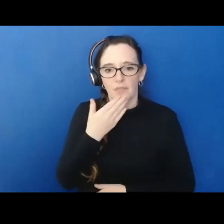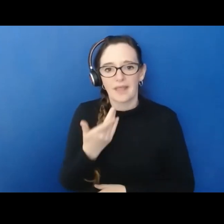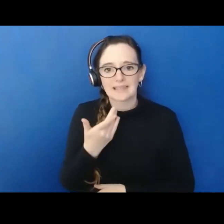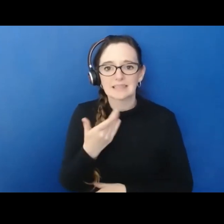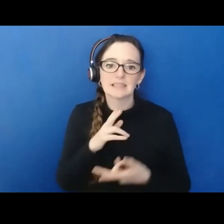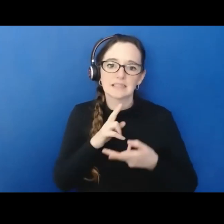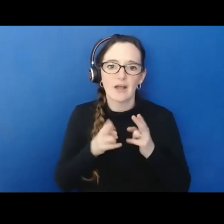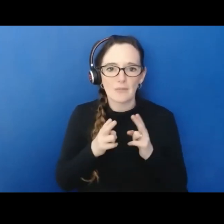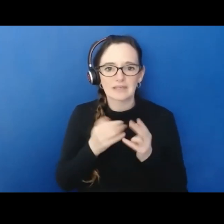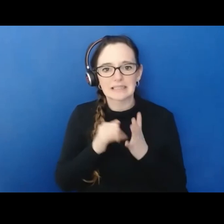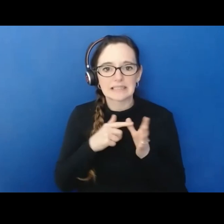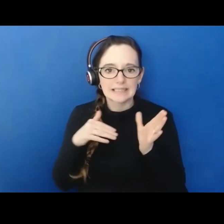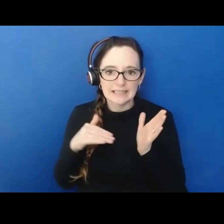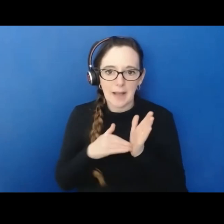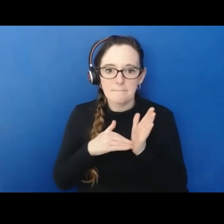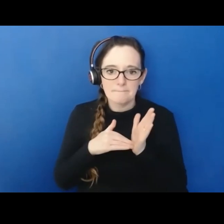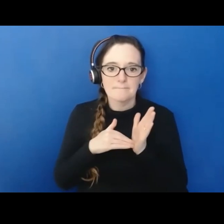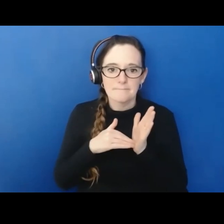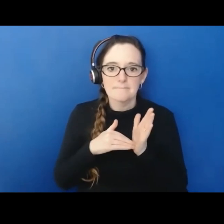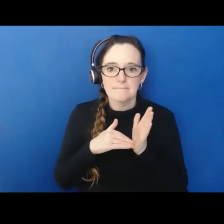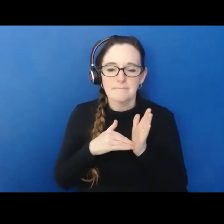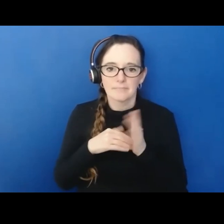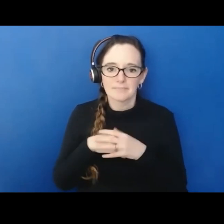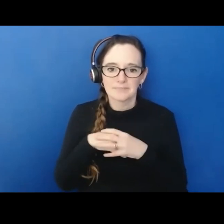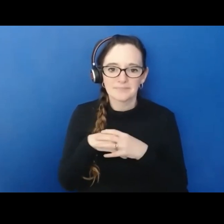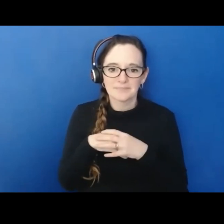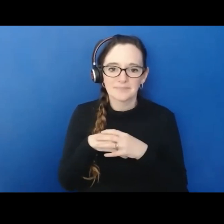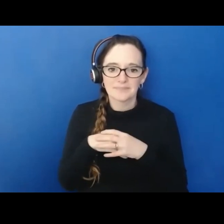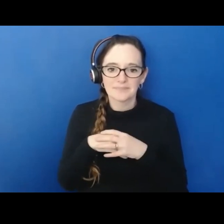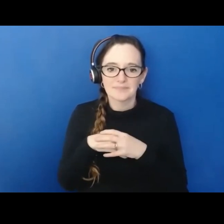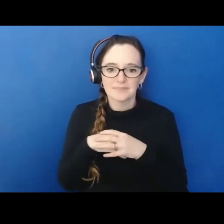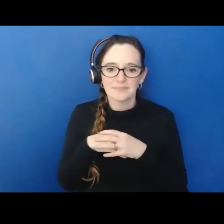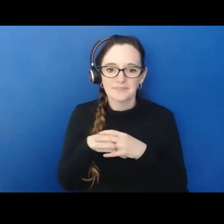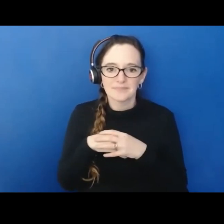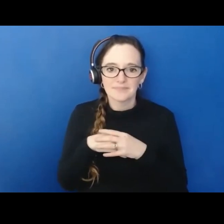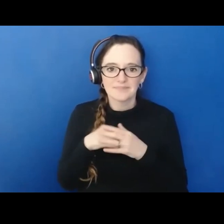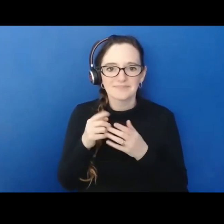BSL sign interpreter who has done an amazing job and we understand how hard it is.